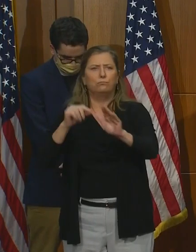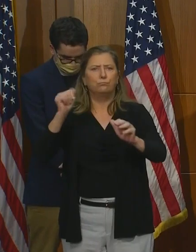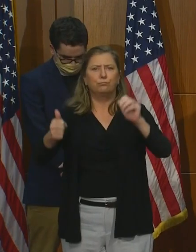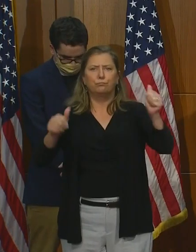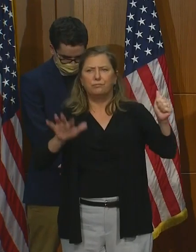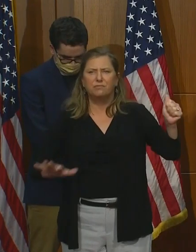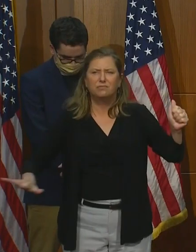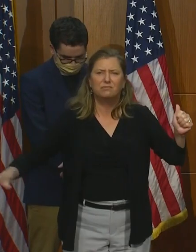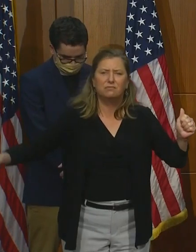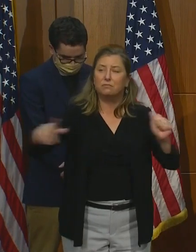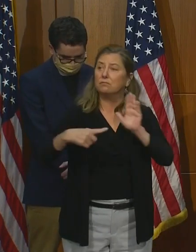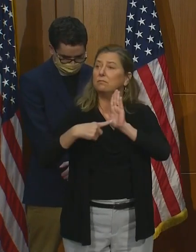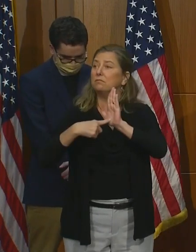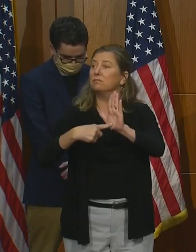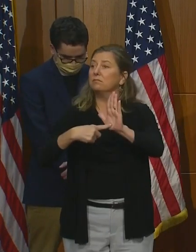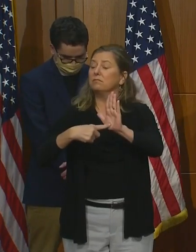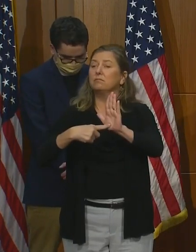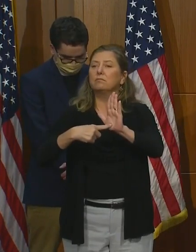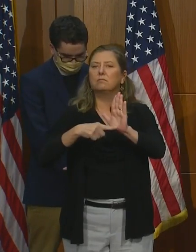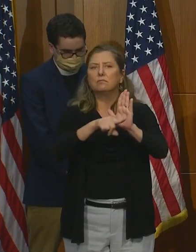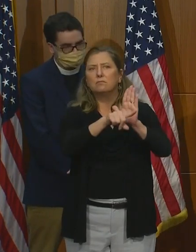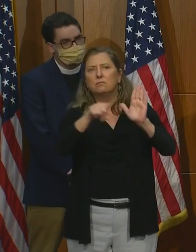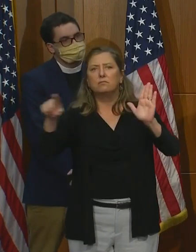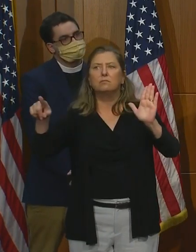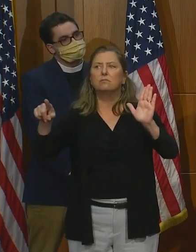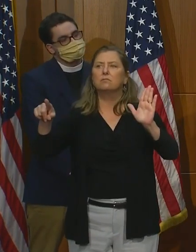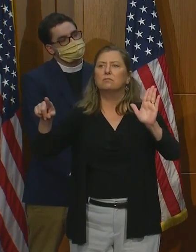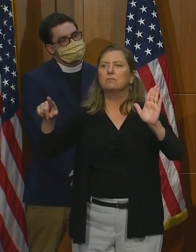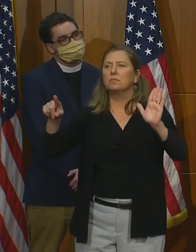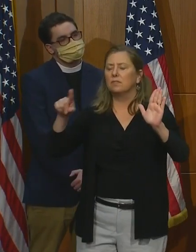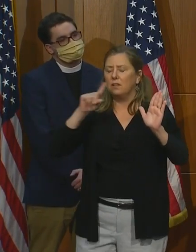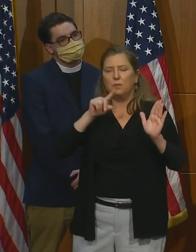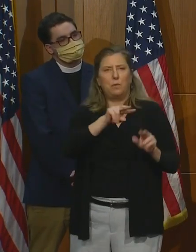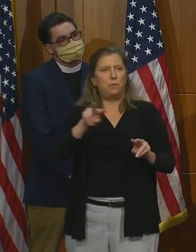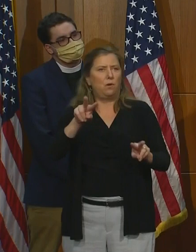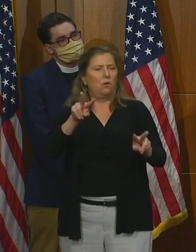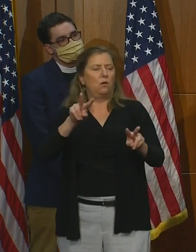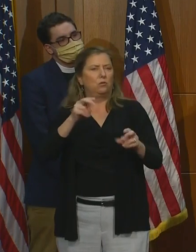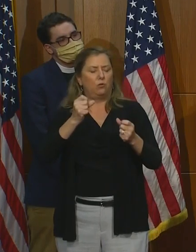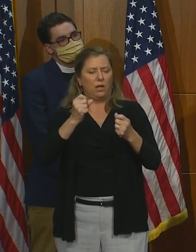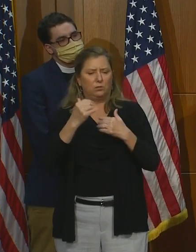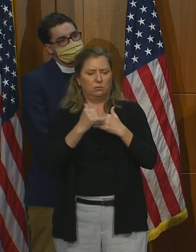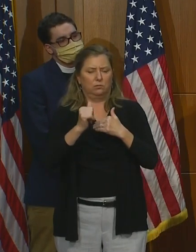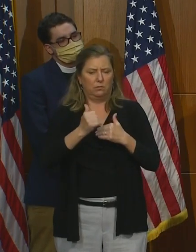S THEY HAVE LITERALLY DOMINATED OUR LANDSCAPE WITH SYMBOLS THAT